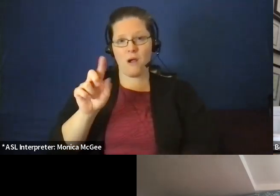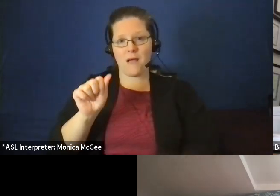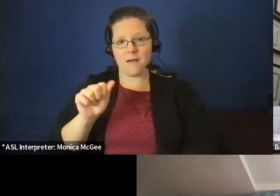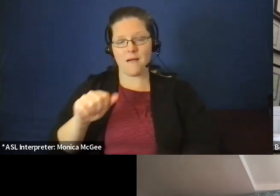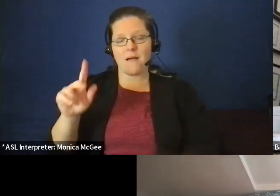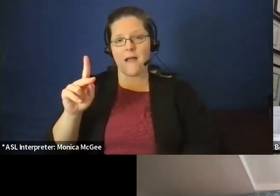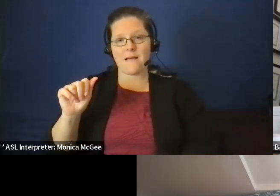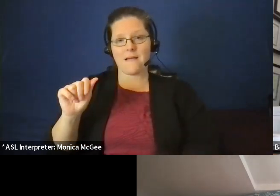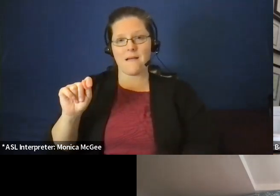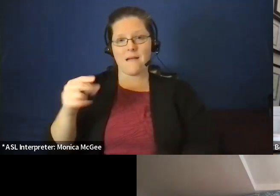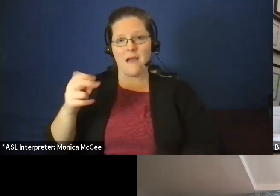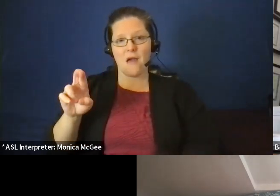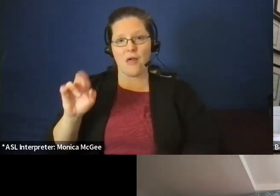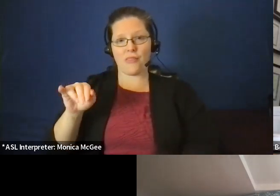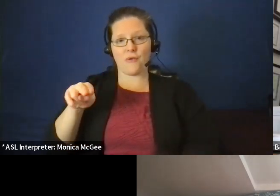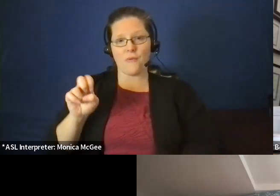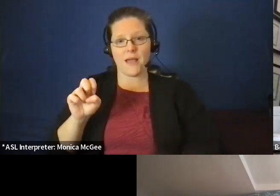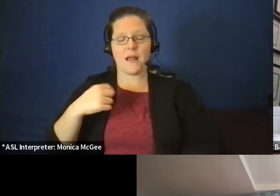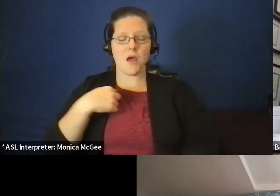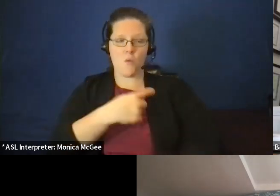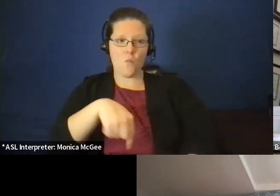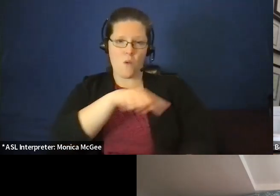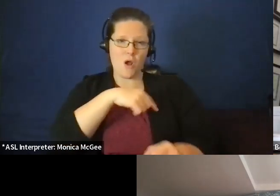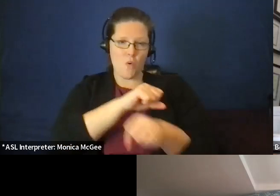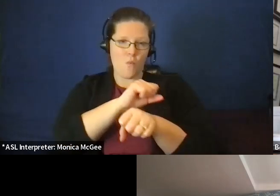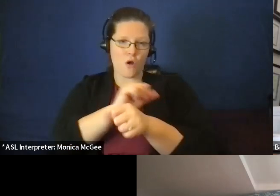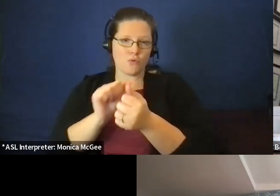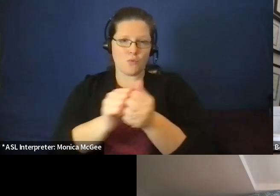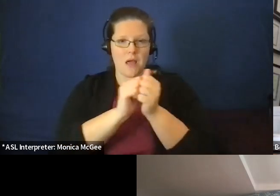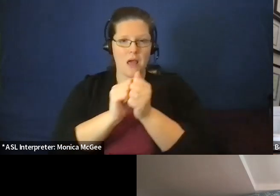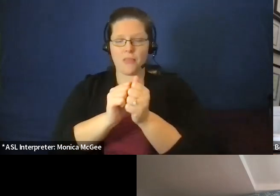flooding. Thank you for sharing, Karen. We, from the partnerships, have